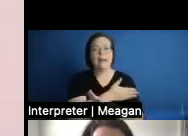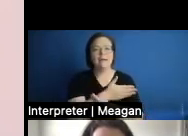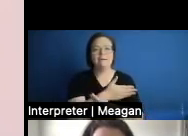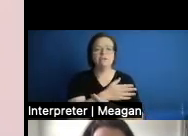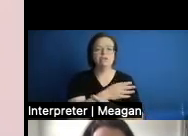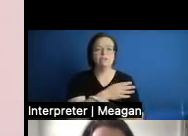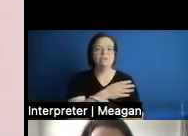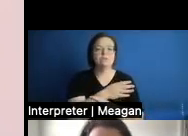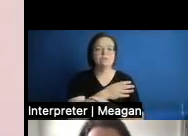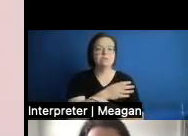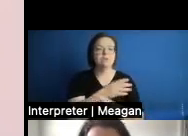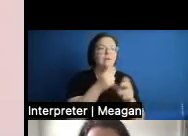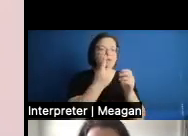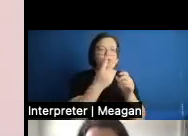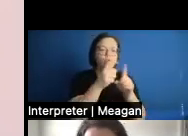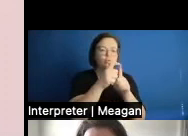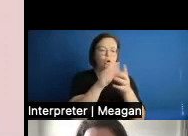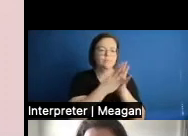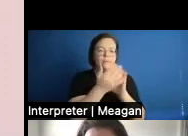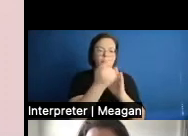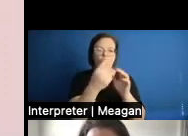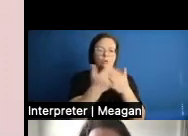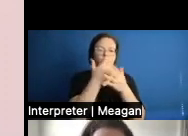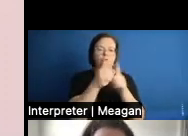master work of taking two words and making them into one new word. So that was fun.